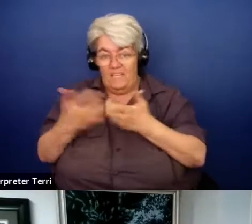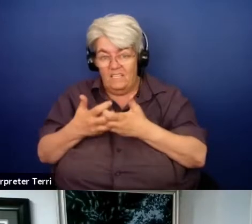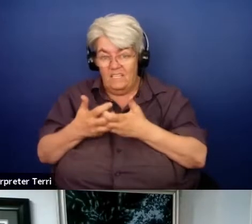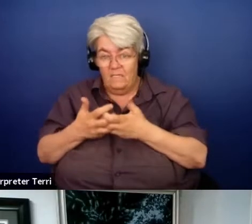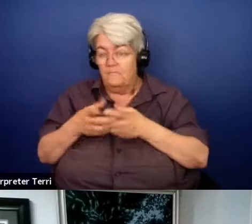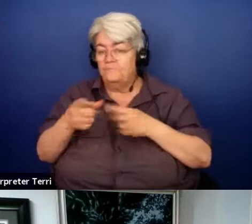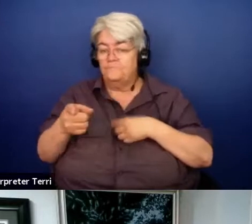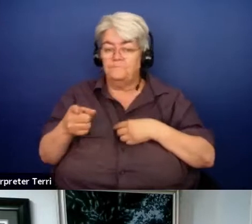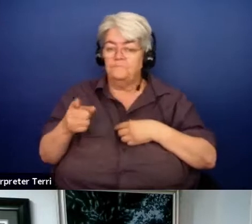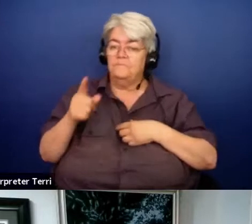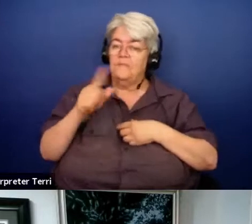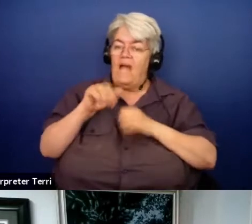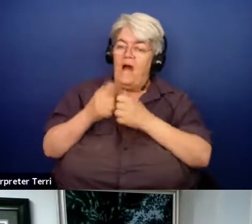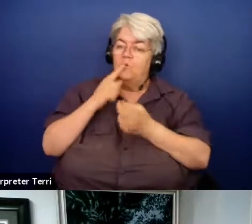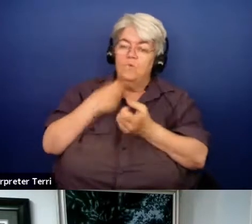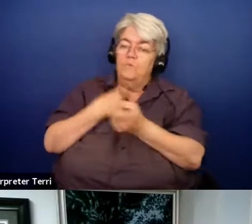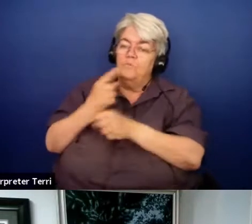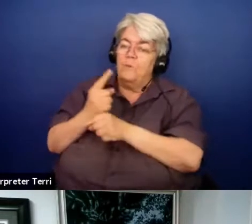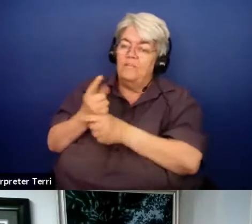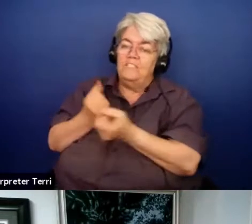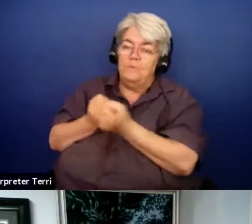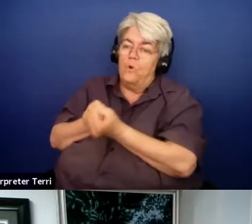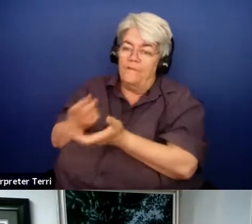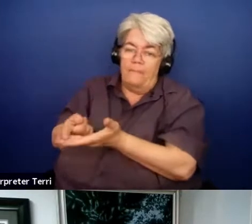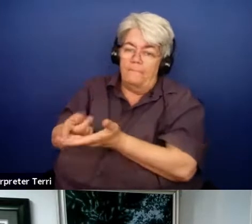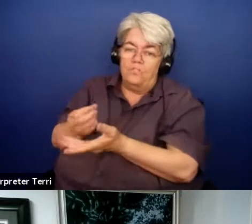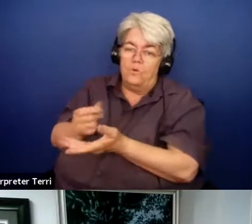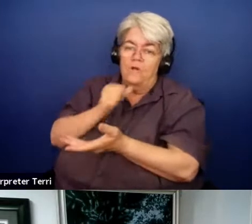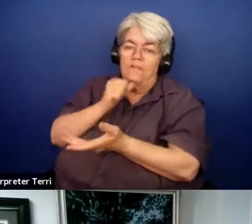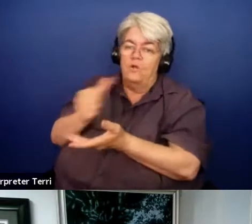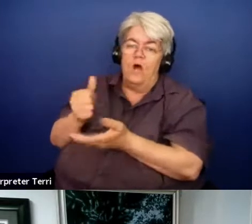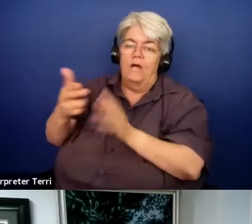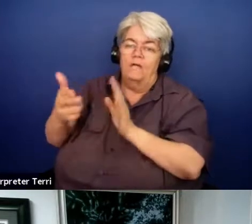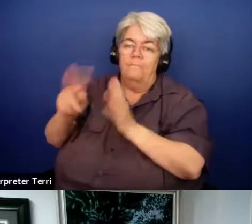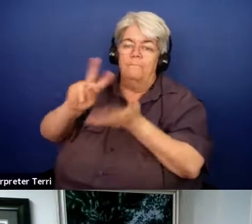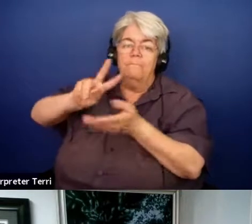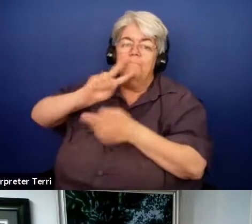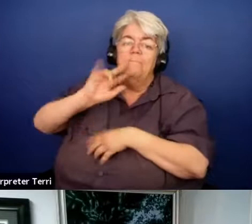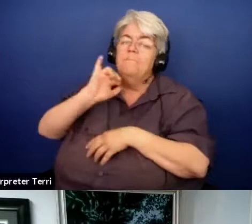How can they be properly supported so it is not labeled as something else?